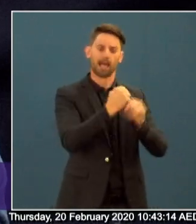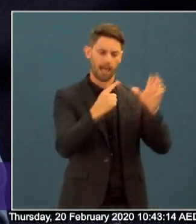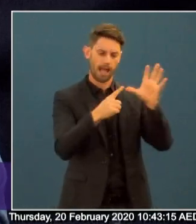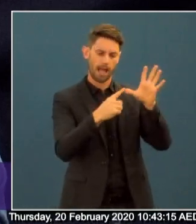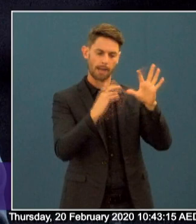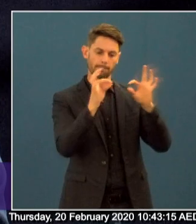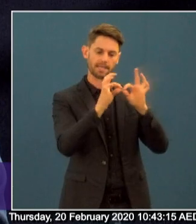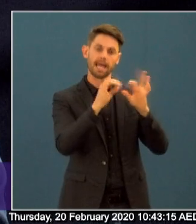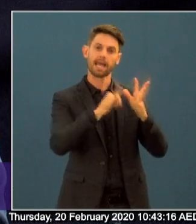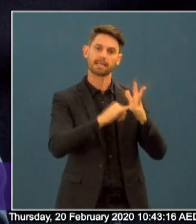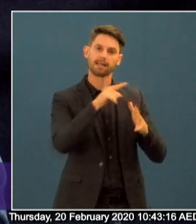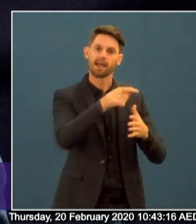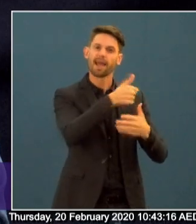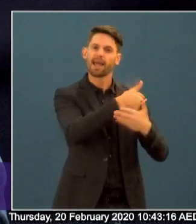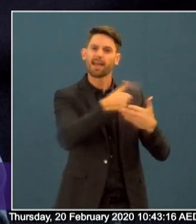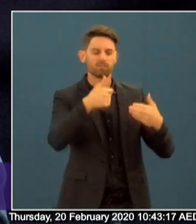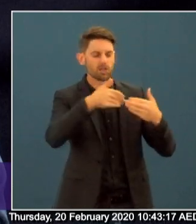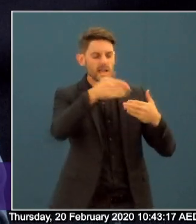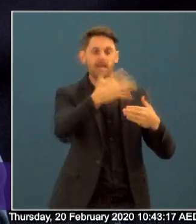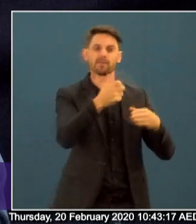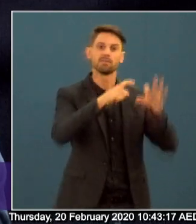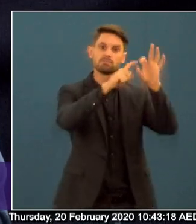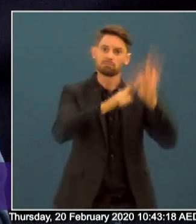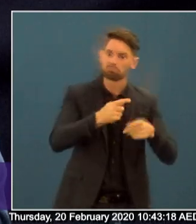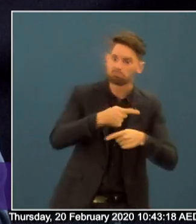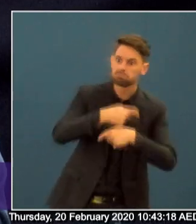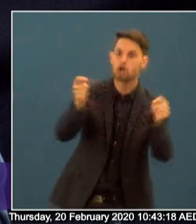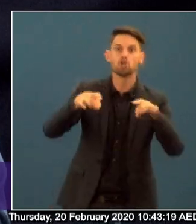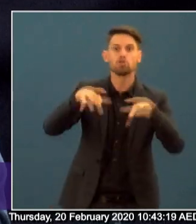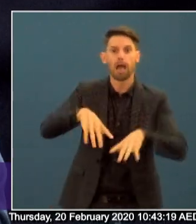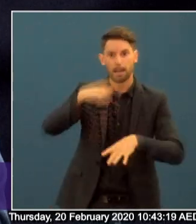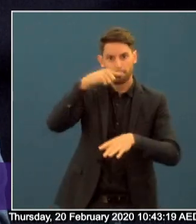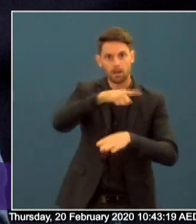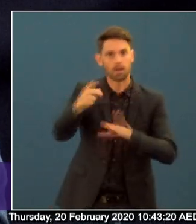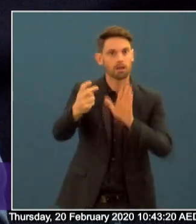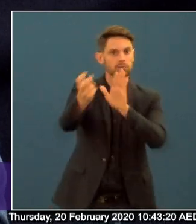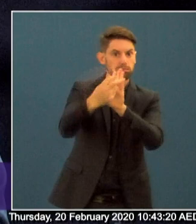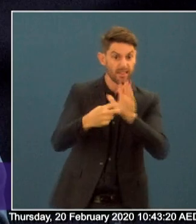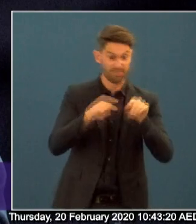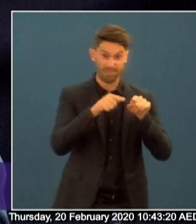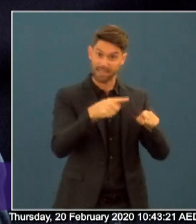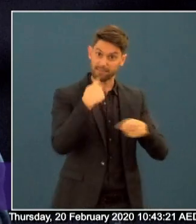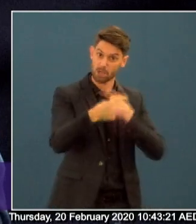or are we talking about very specialised forms of data collection? I'm specifically talking about data